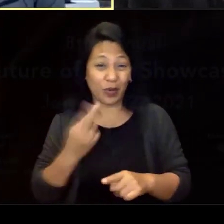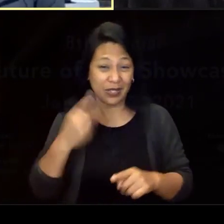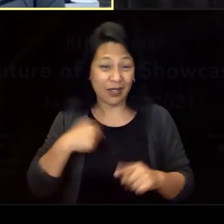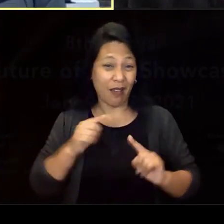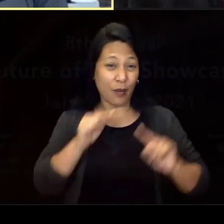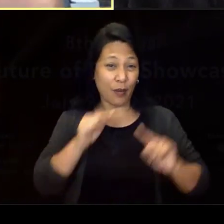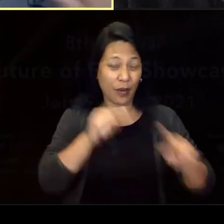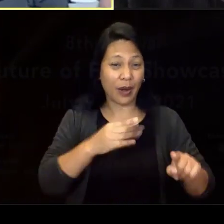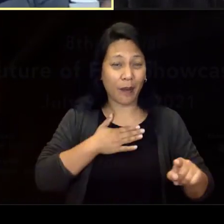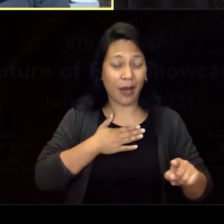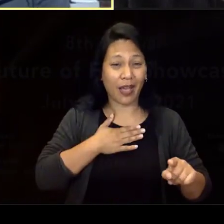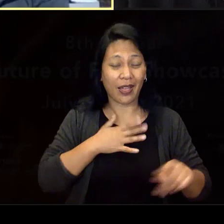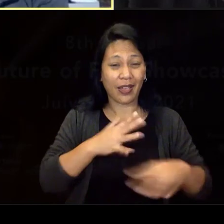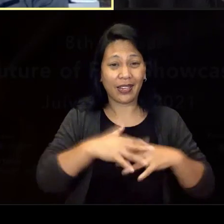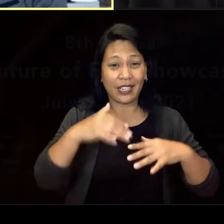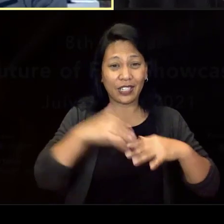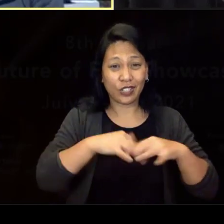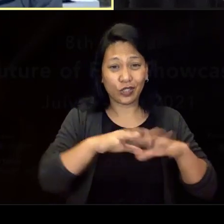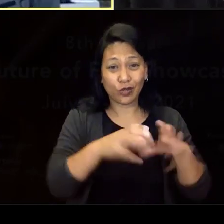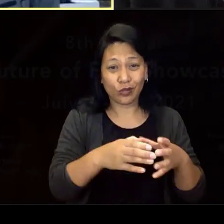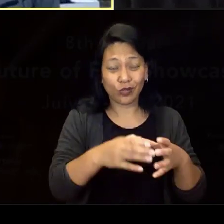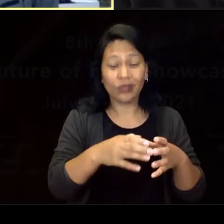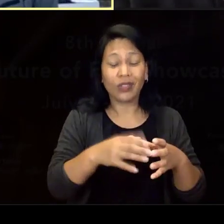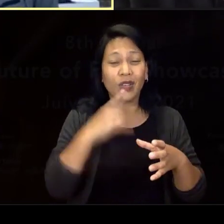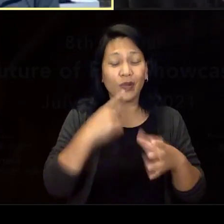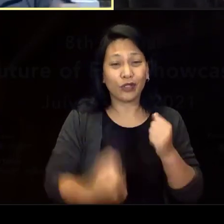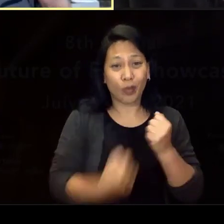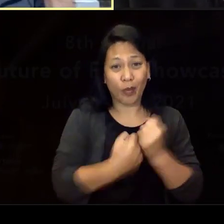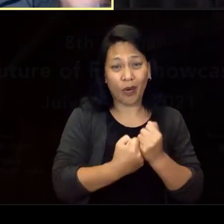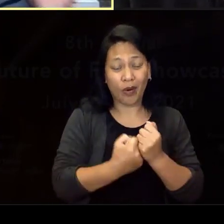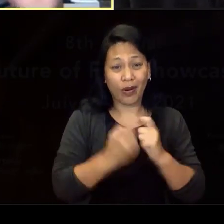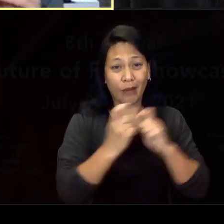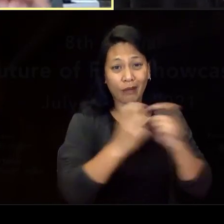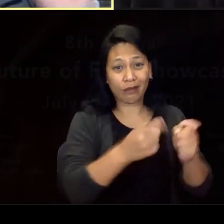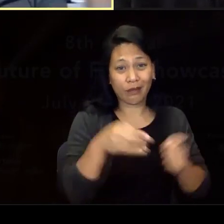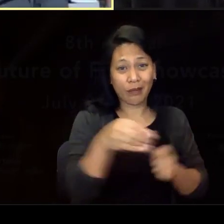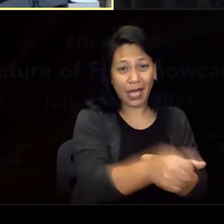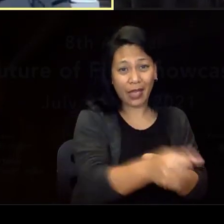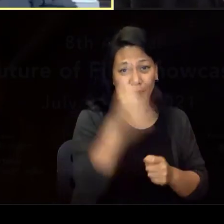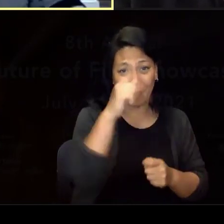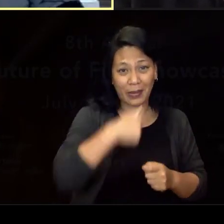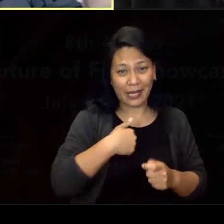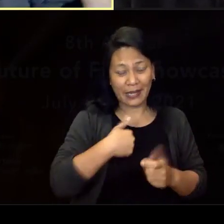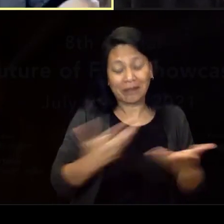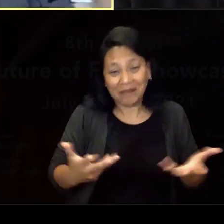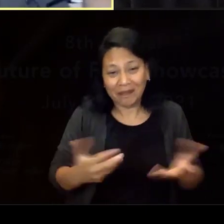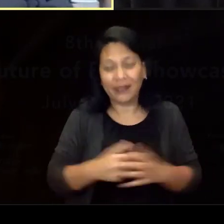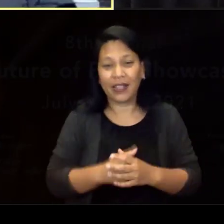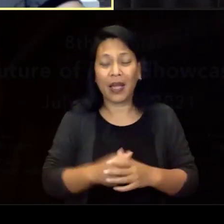So otherwise I would not have been able to. But the retail, you get to learn you, you all, you have to be able to work on